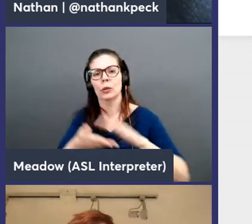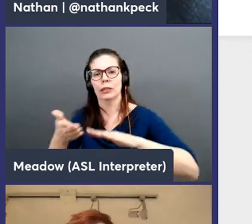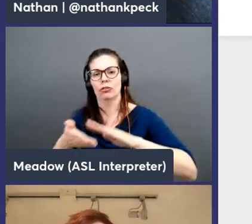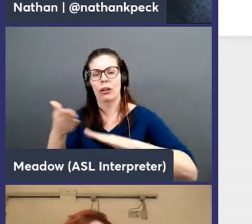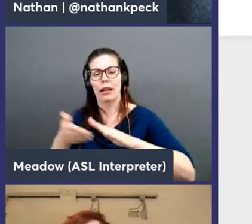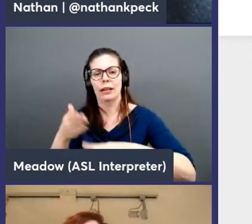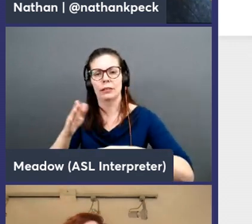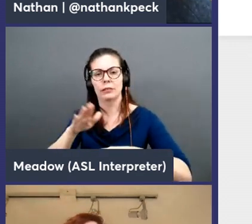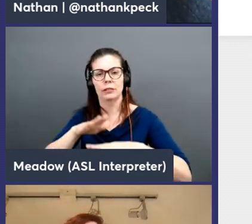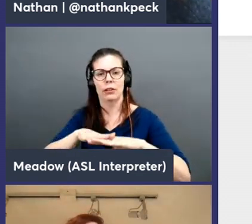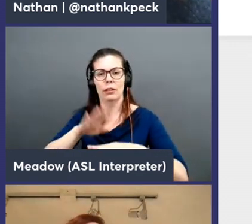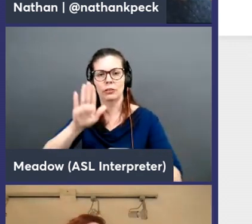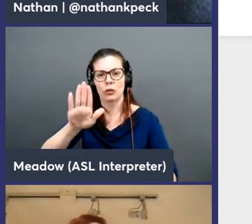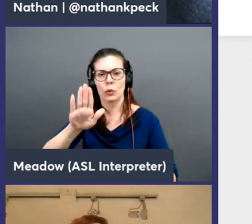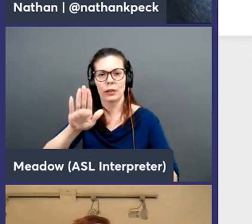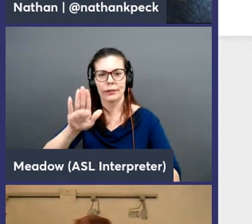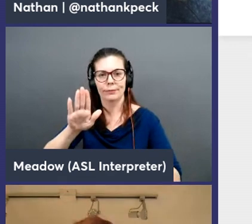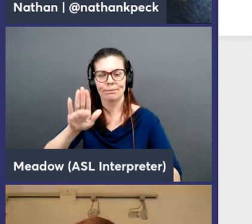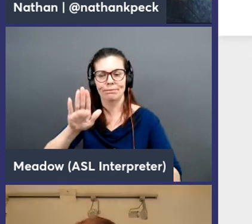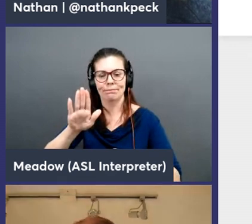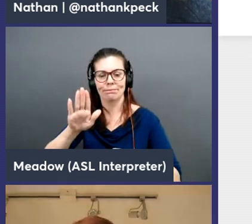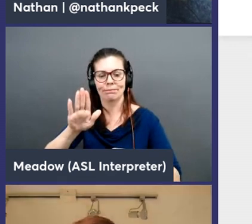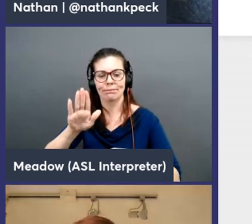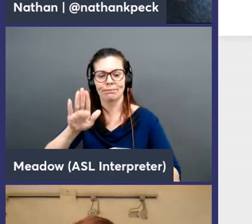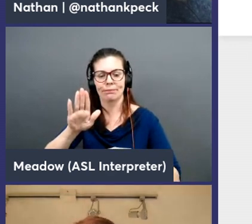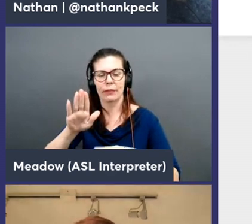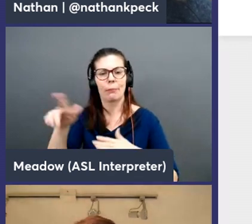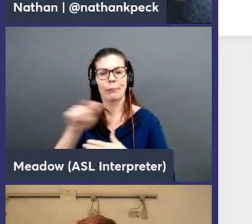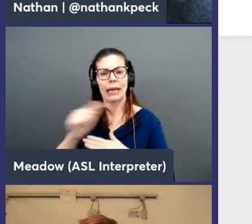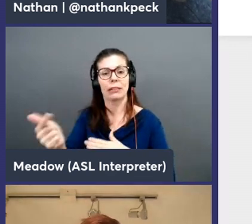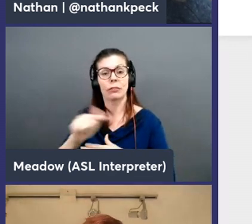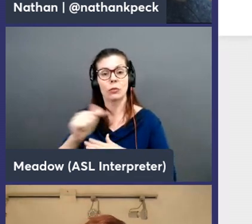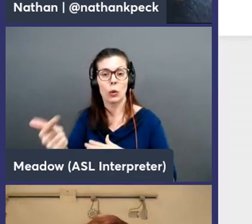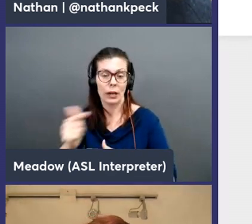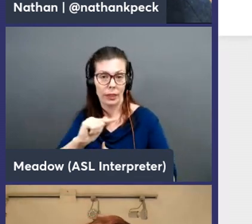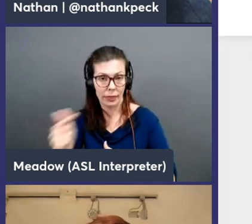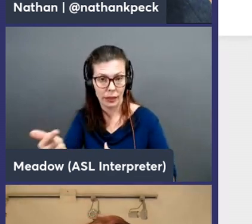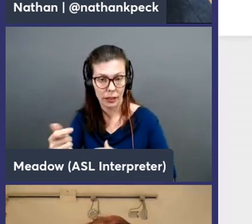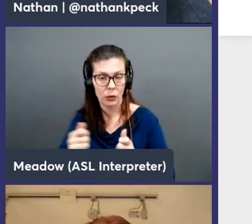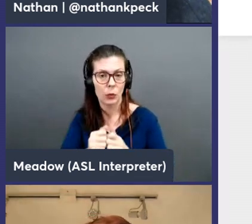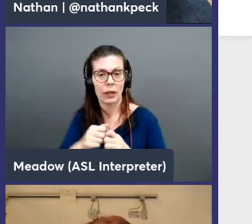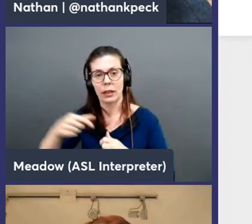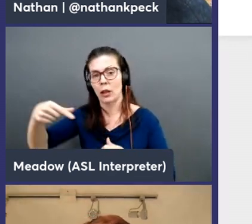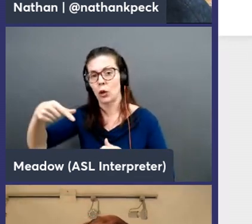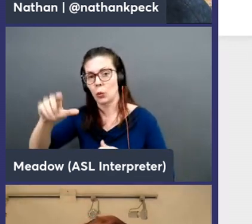on your passing back-and-forth between the quantum and classical layers.